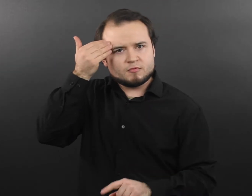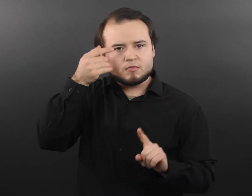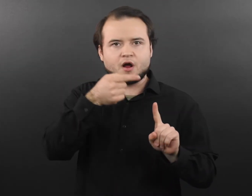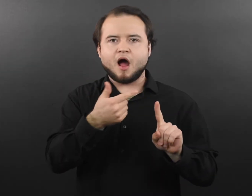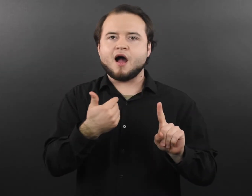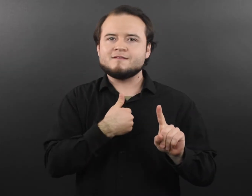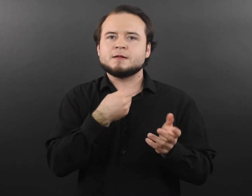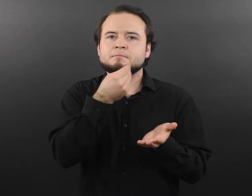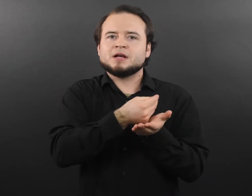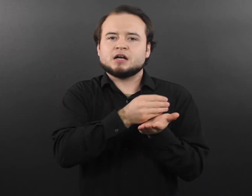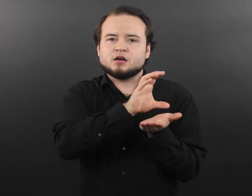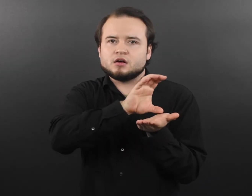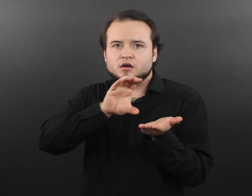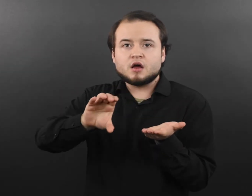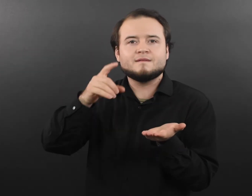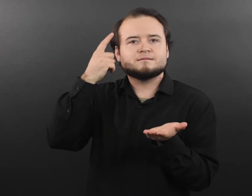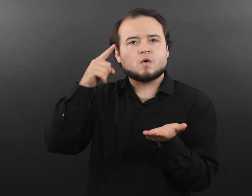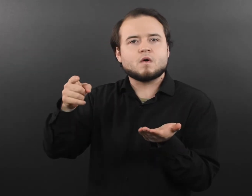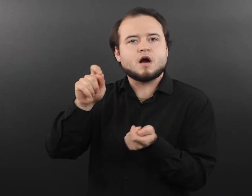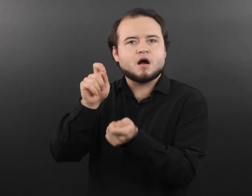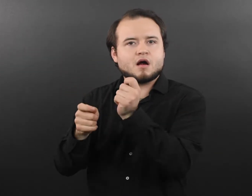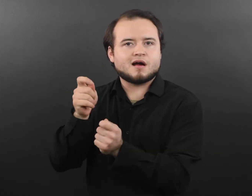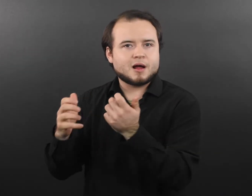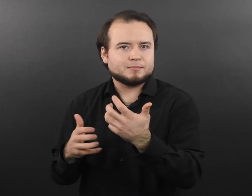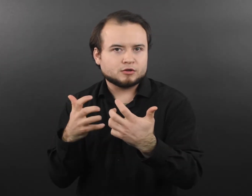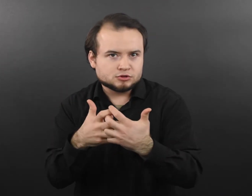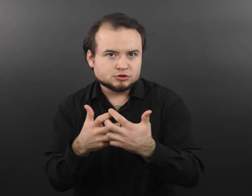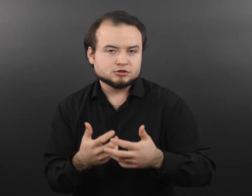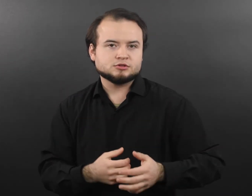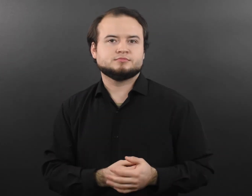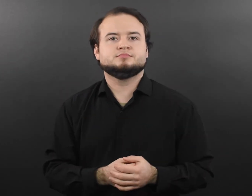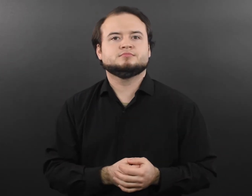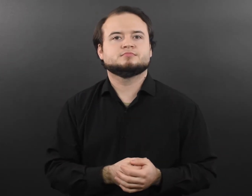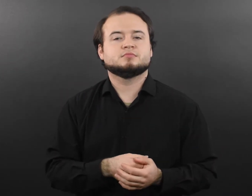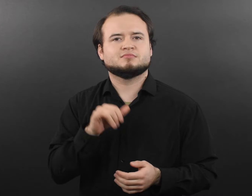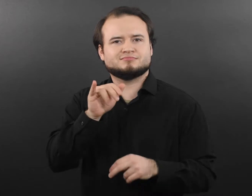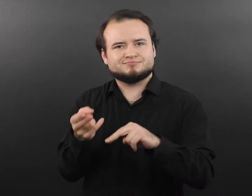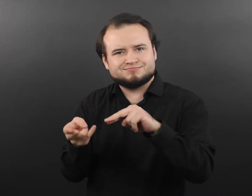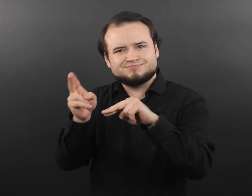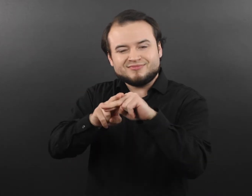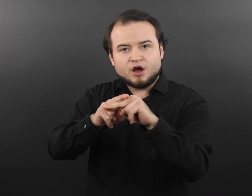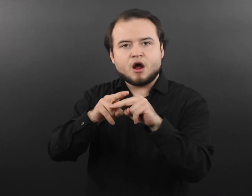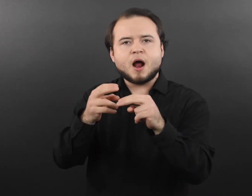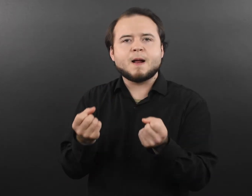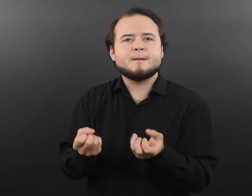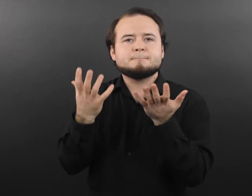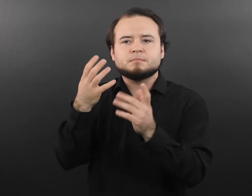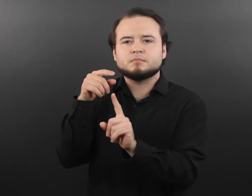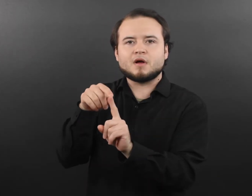accommodation fund, increasing the number of ADA coordinators,